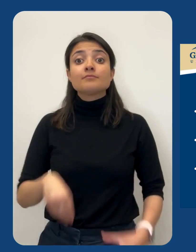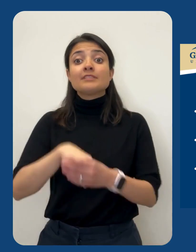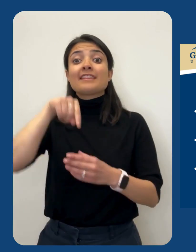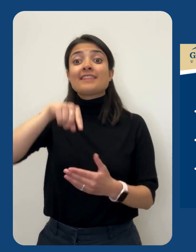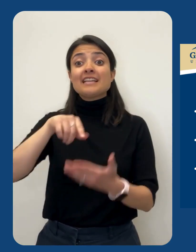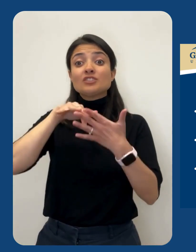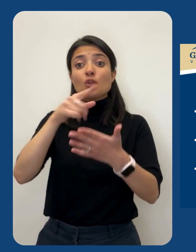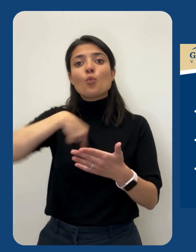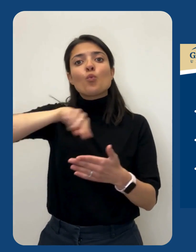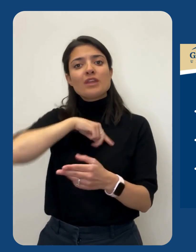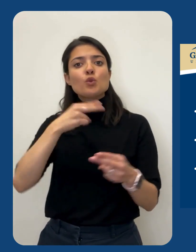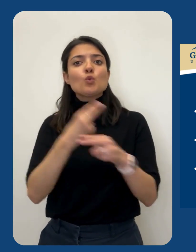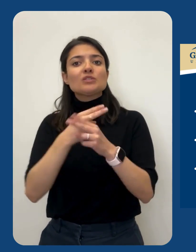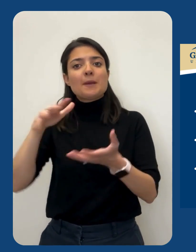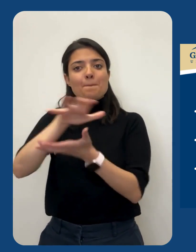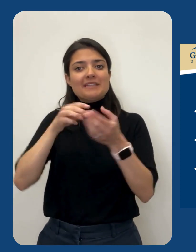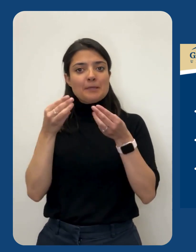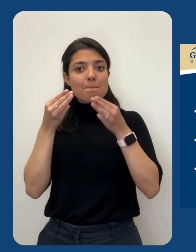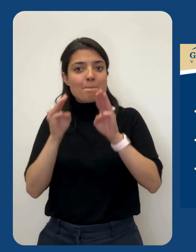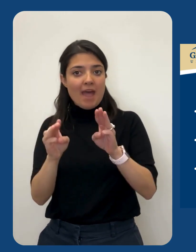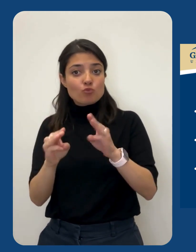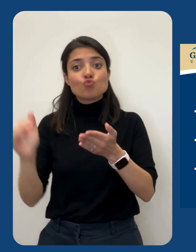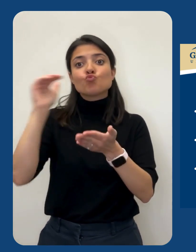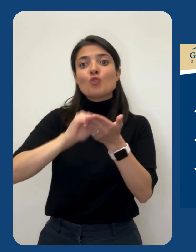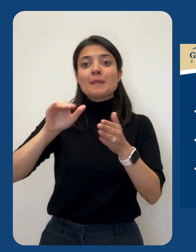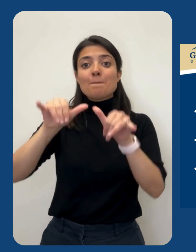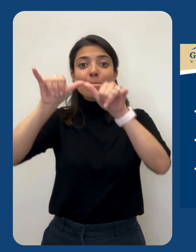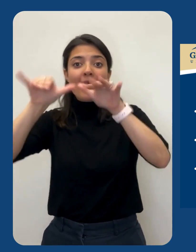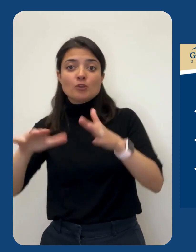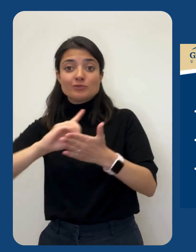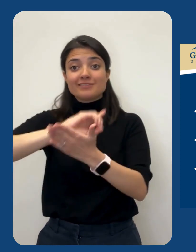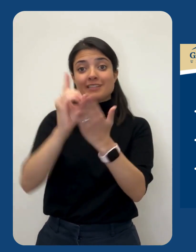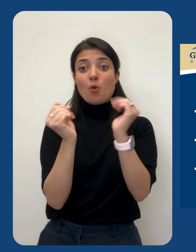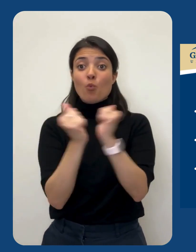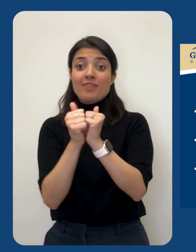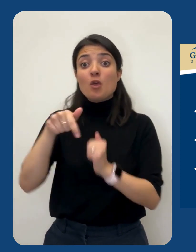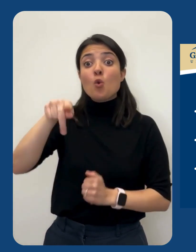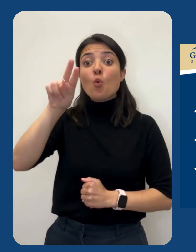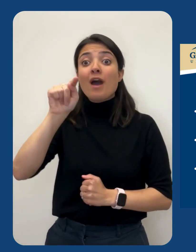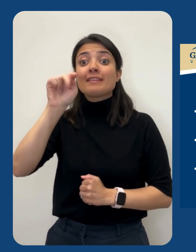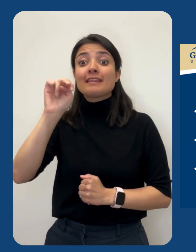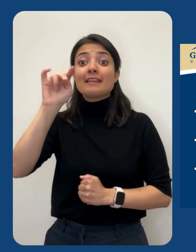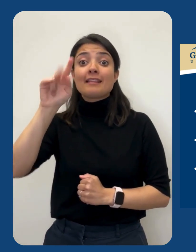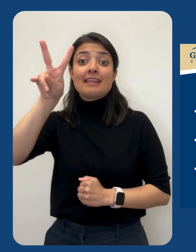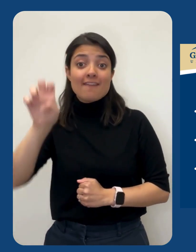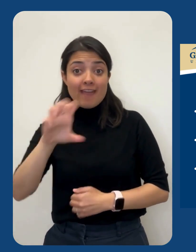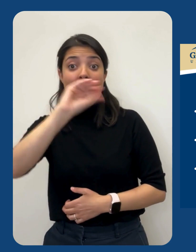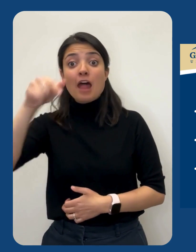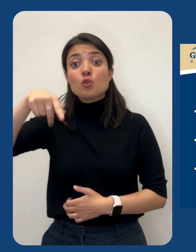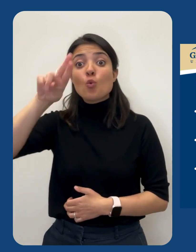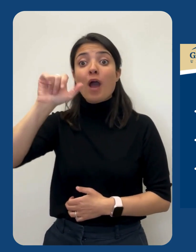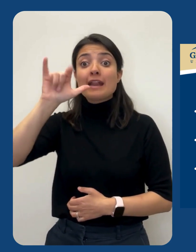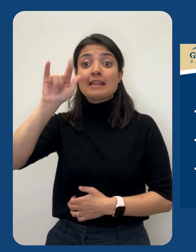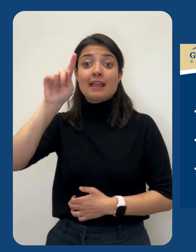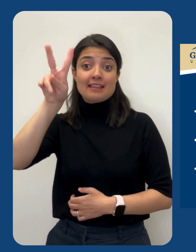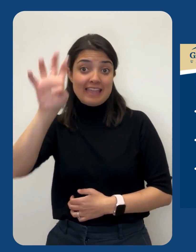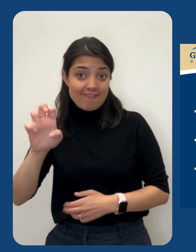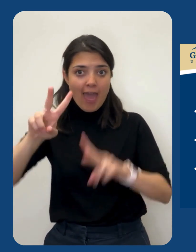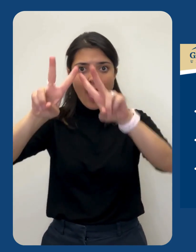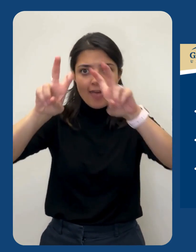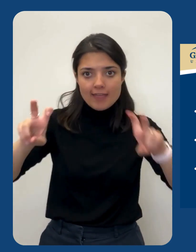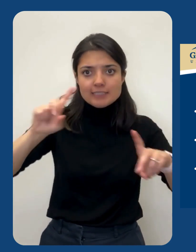In this study, we used a mixed methods, repeated measures design with quantitative and qualitative analysis